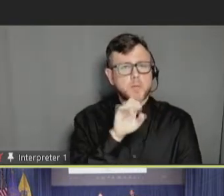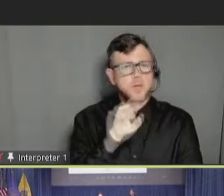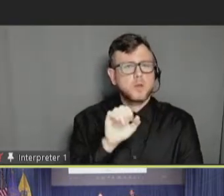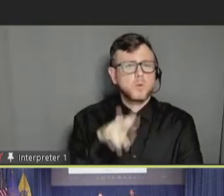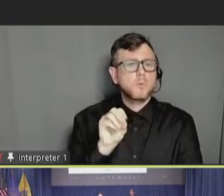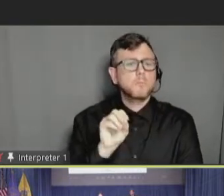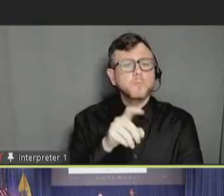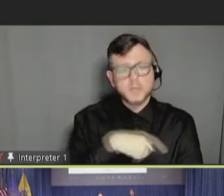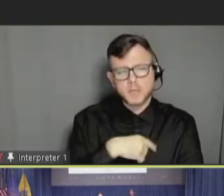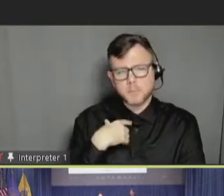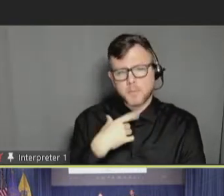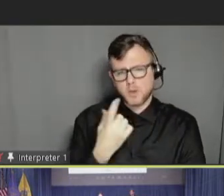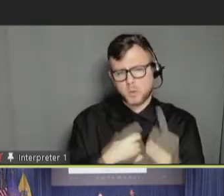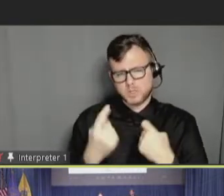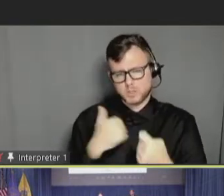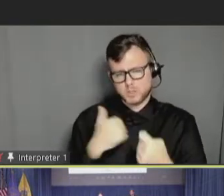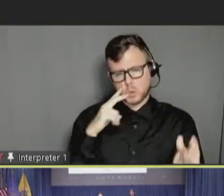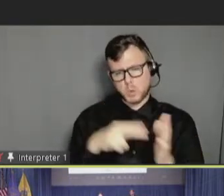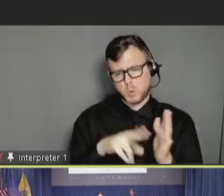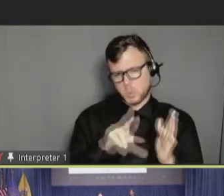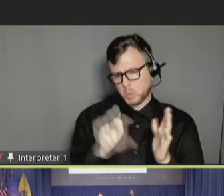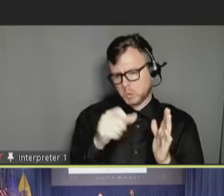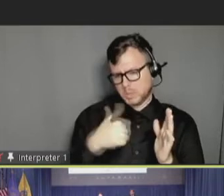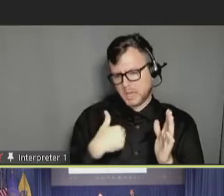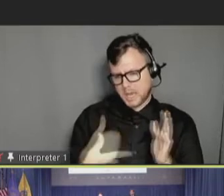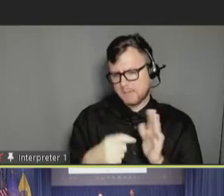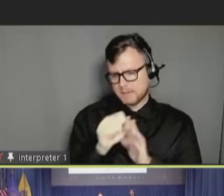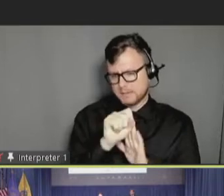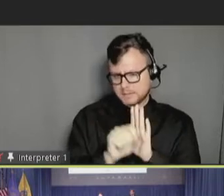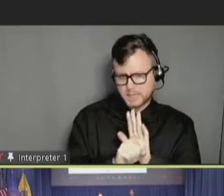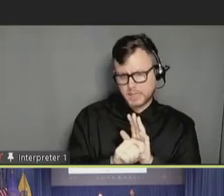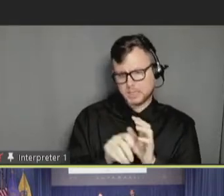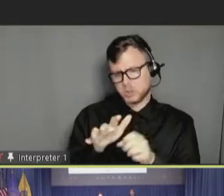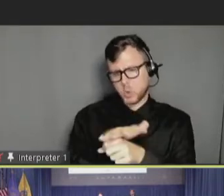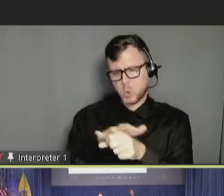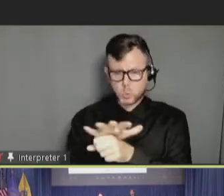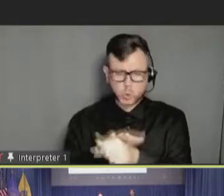looking at the U.S., we have a lot of states and jurisdictions that operate somewhat